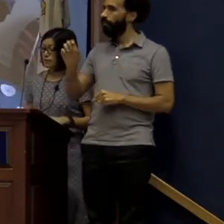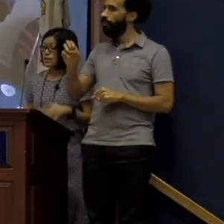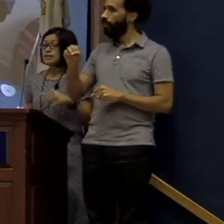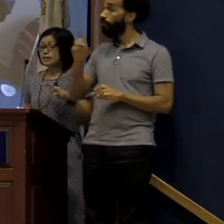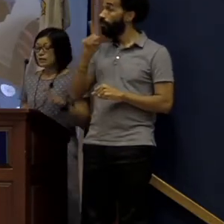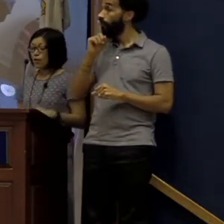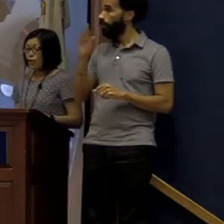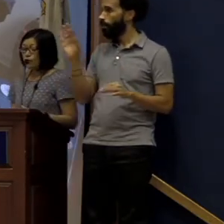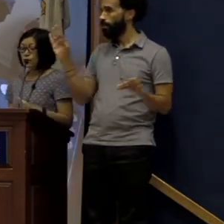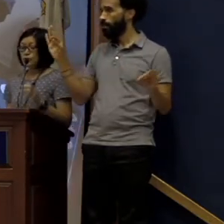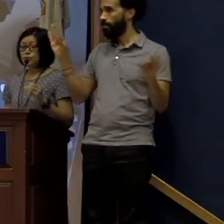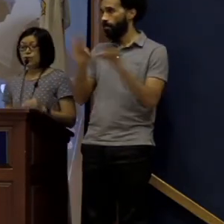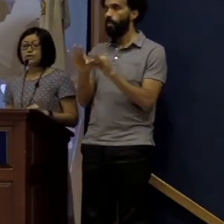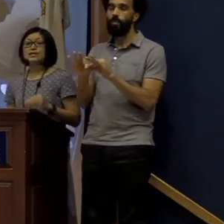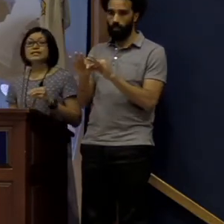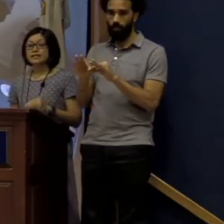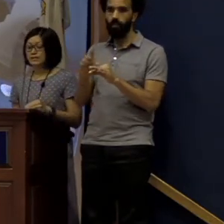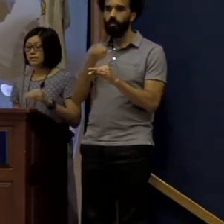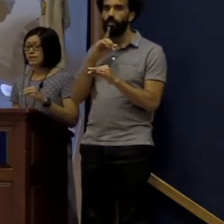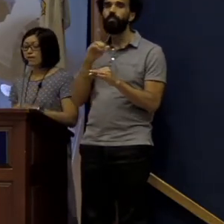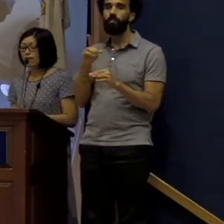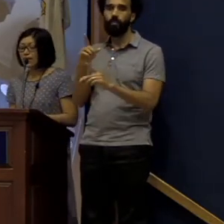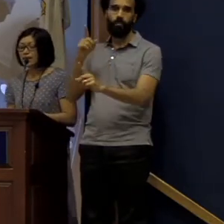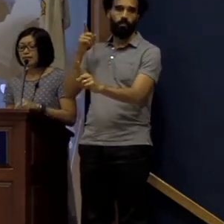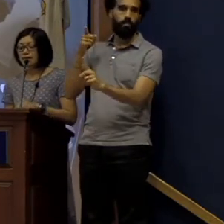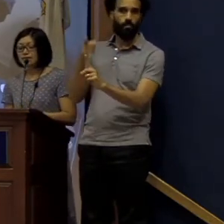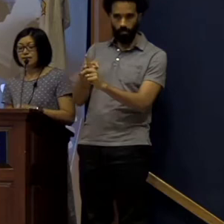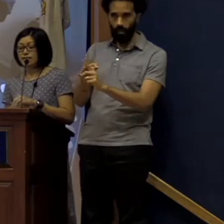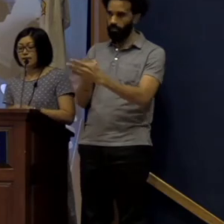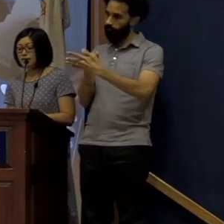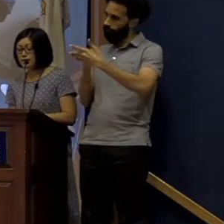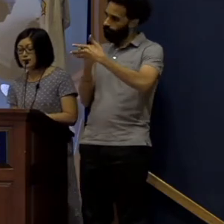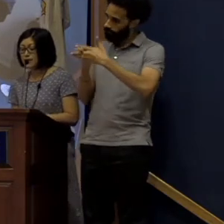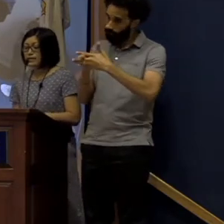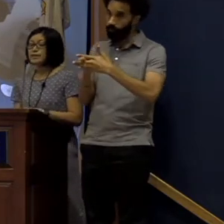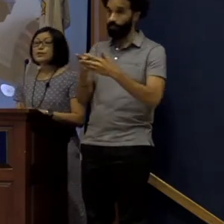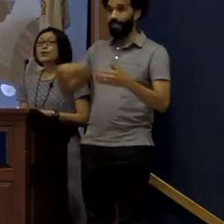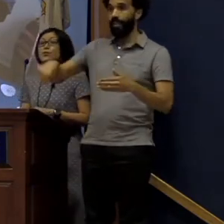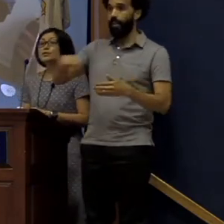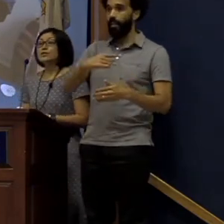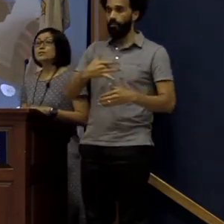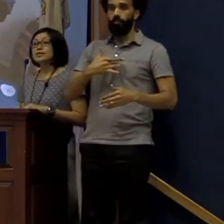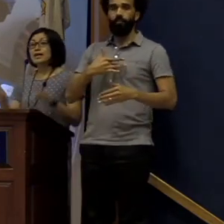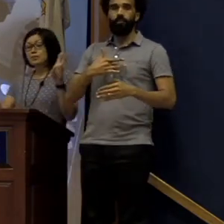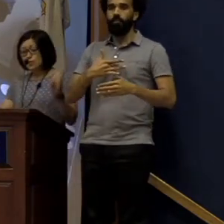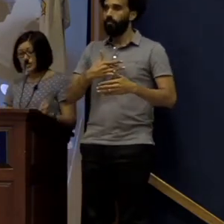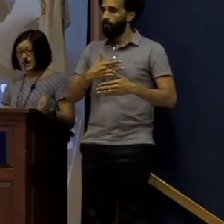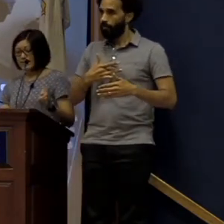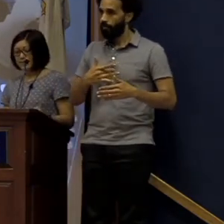The goal was to offer a sense of belonging in a hostile environment. The goal was thought to become good at stem